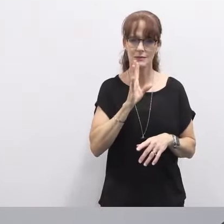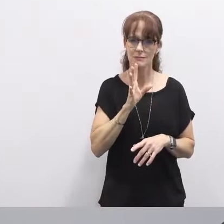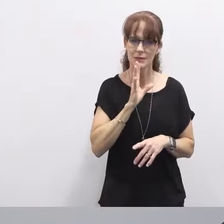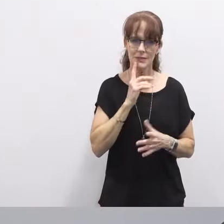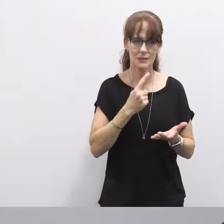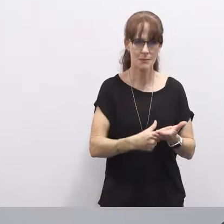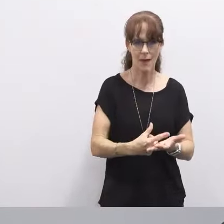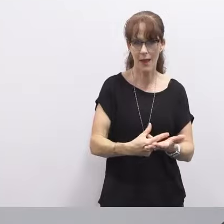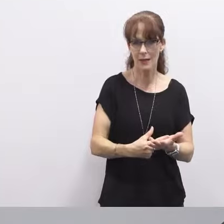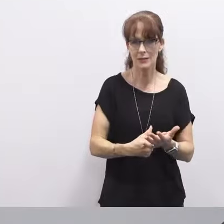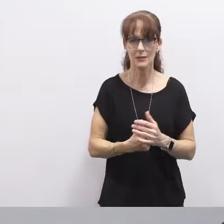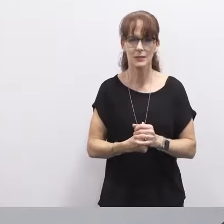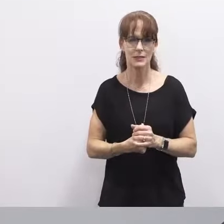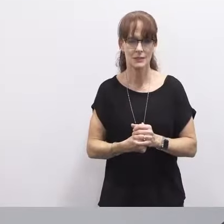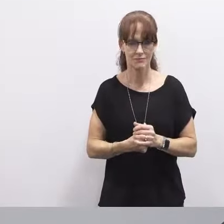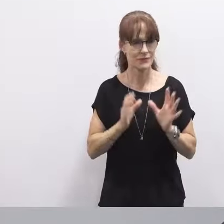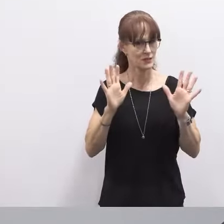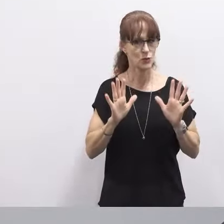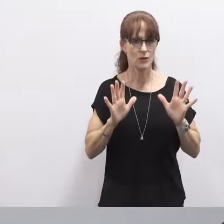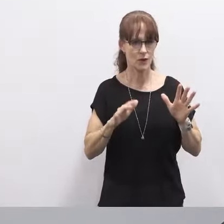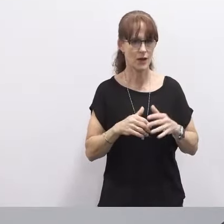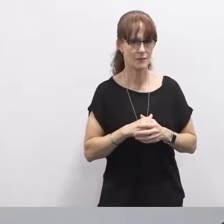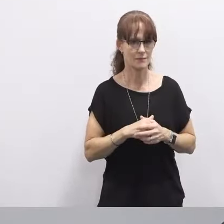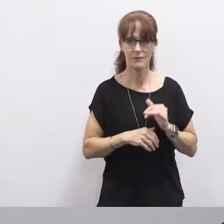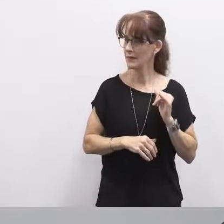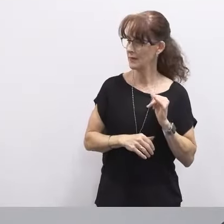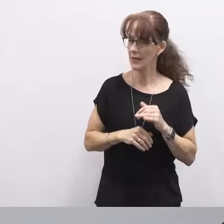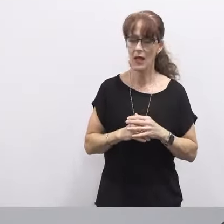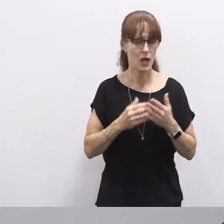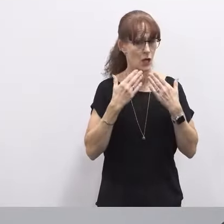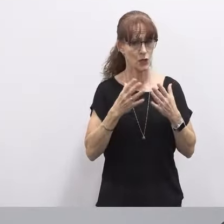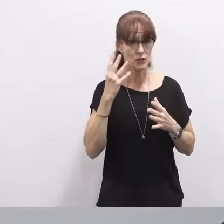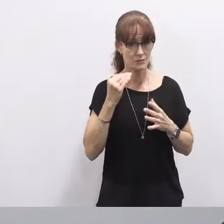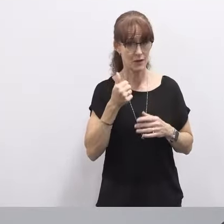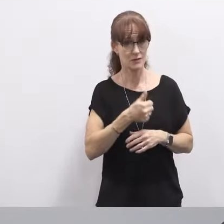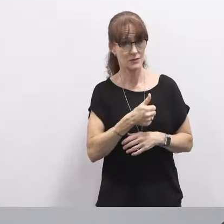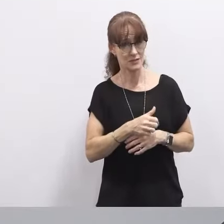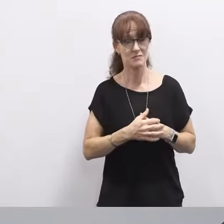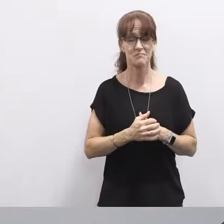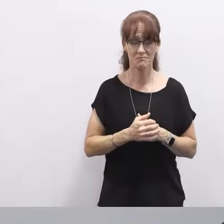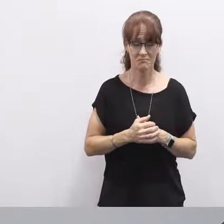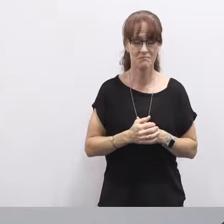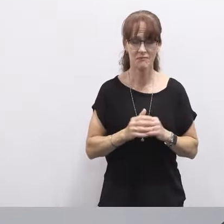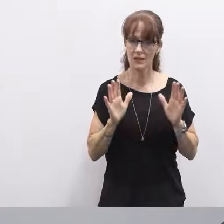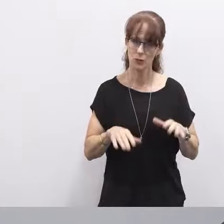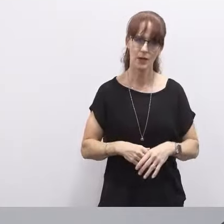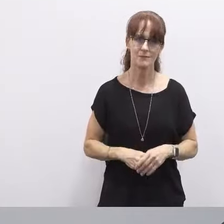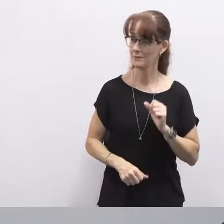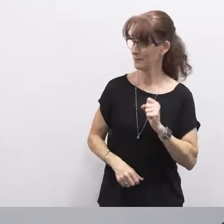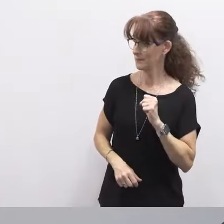And so that's terrific. It's terrific. - Yeah. And you've had a good experience at Millikan and great. Yeah. - Thanks.